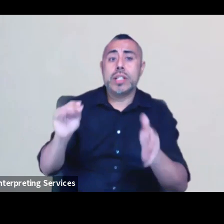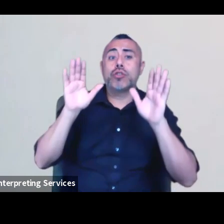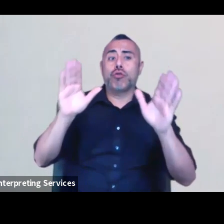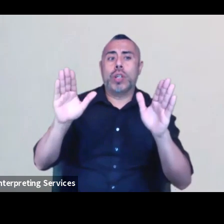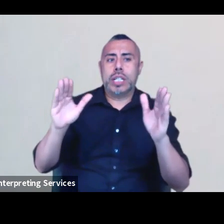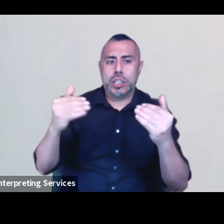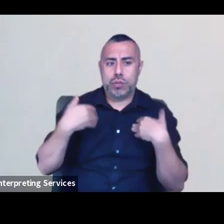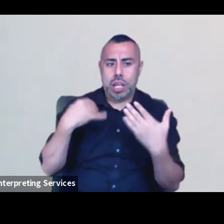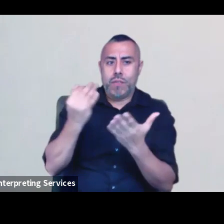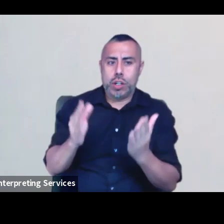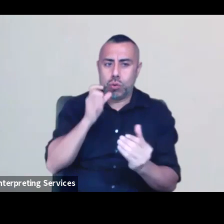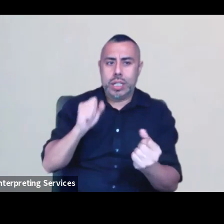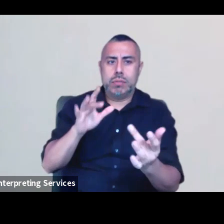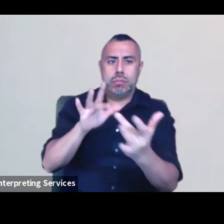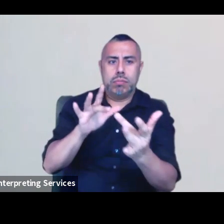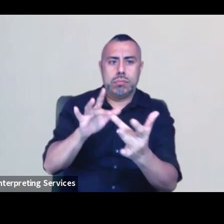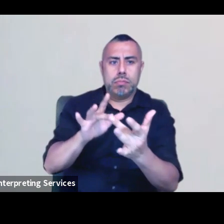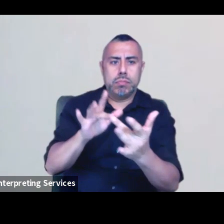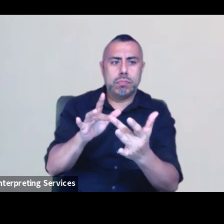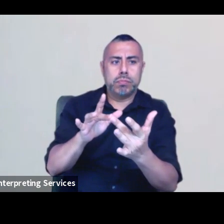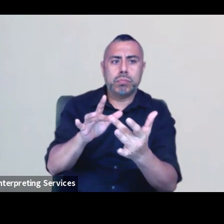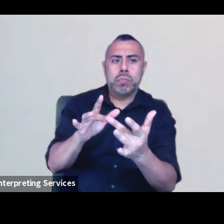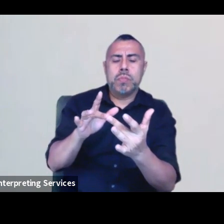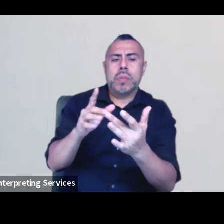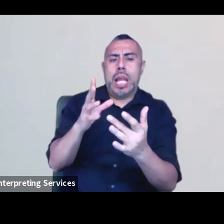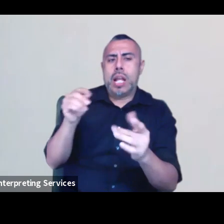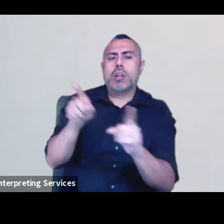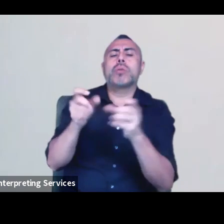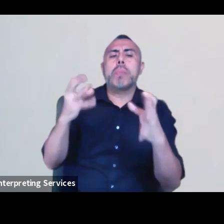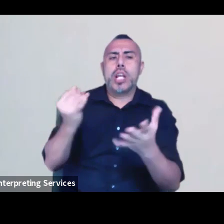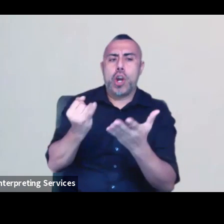Collectives. I'm so inspired by people who formed collectives